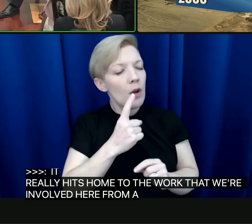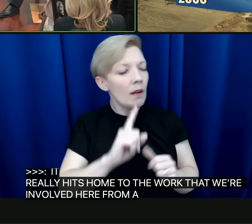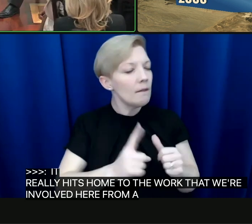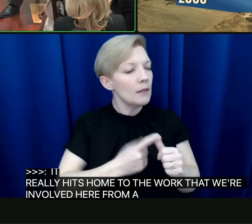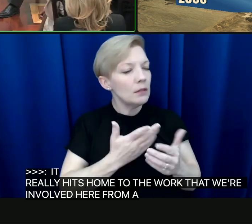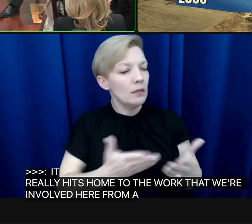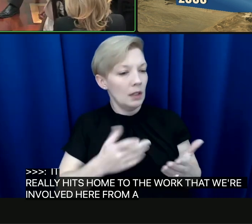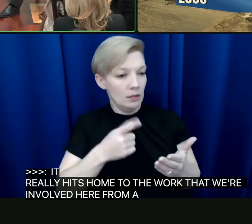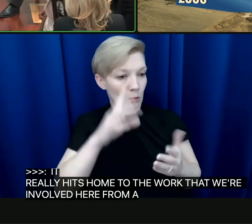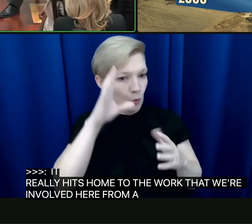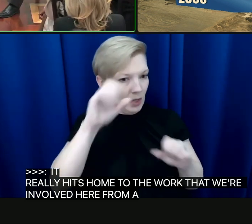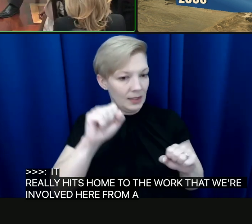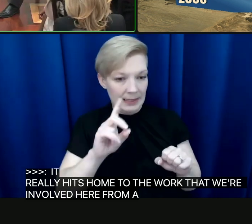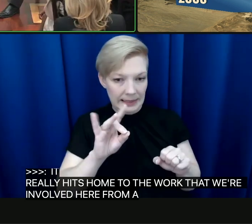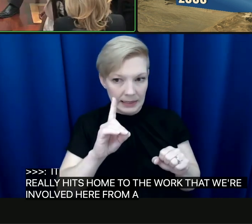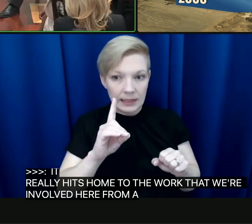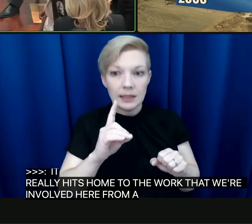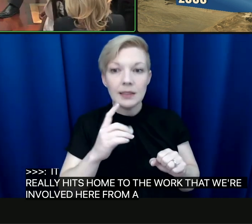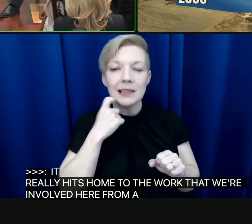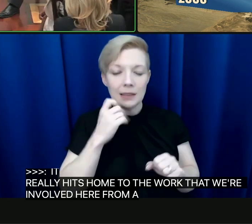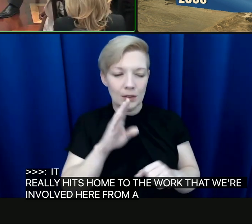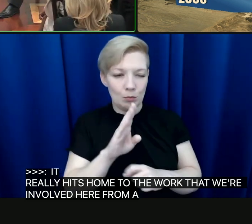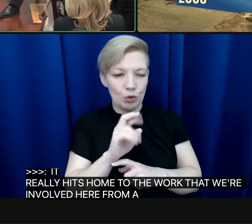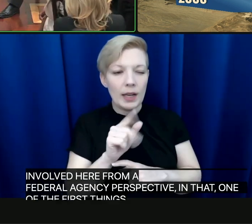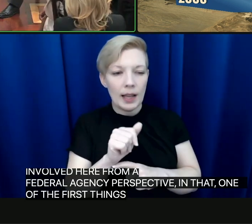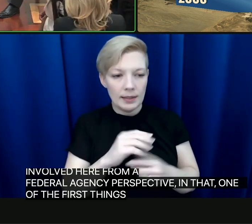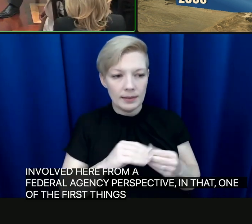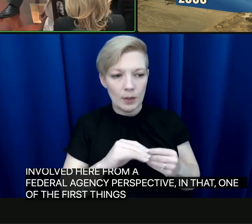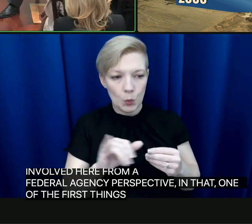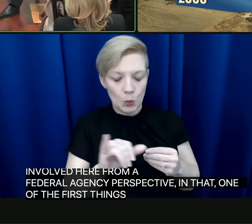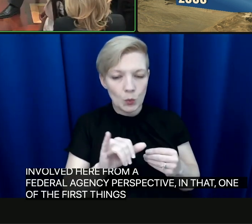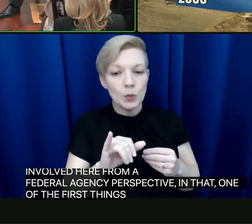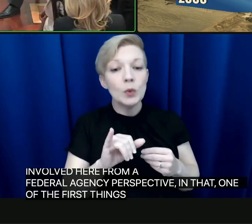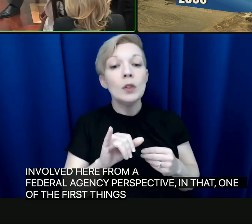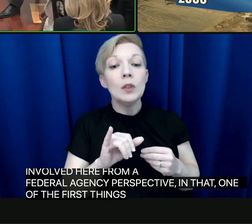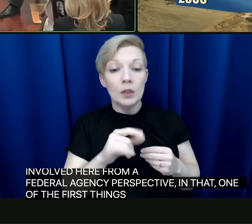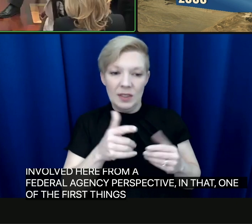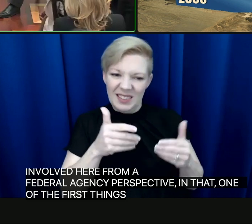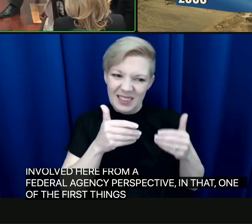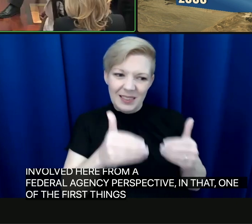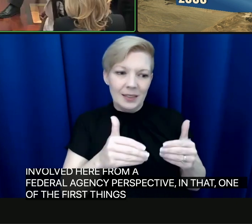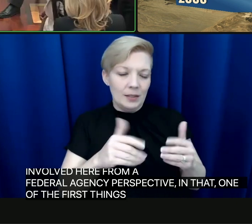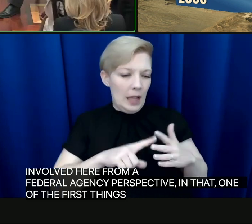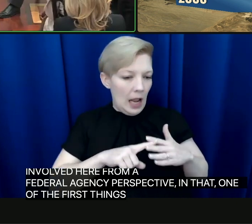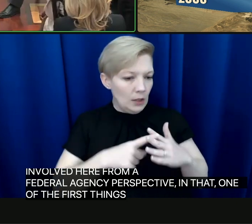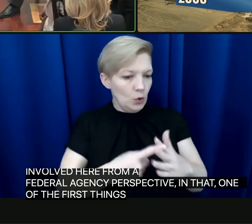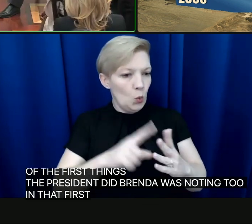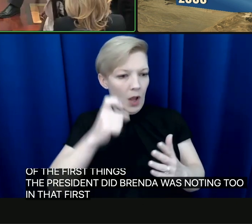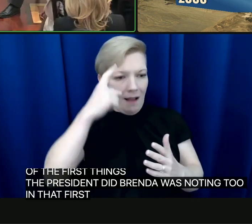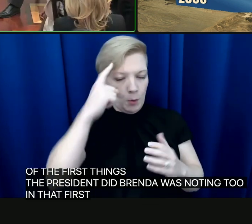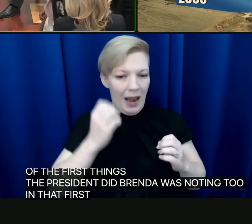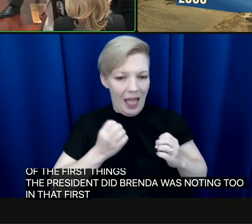as Brenda was noting to in that first week, said, go execute a whole of government effort on climate change